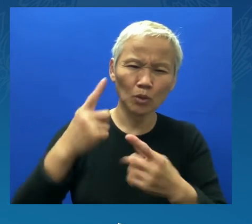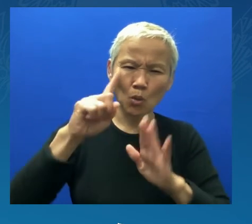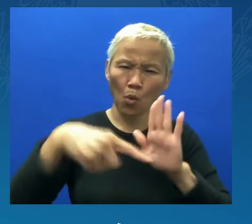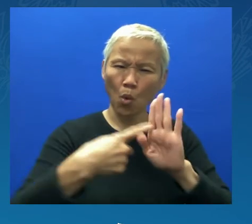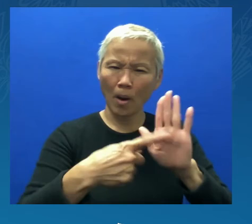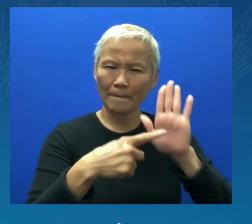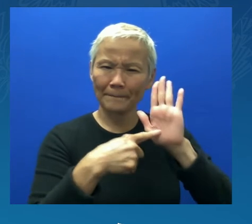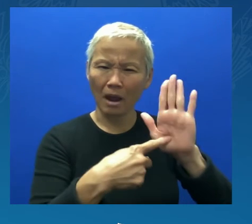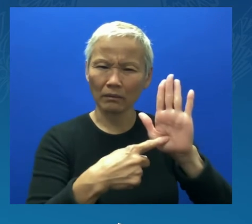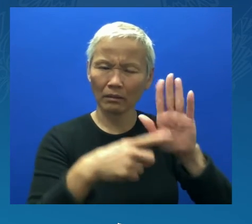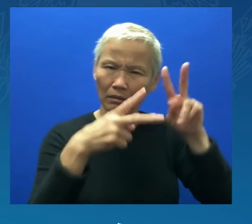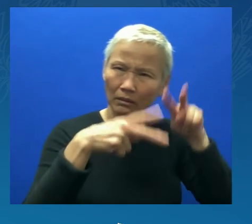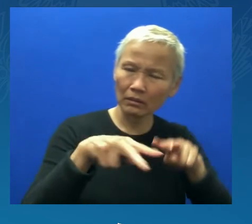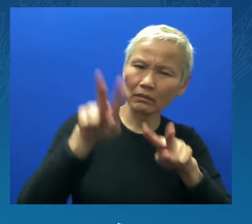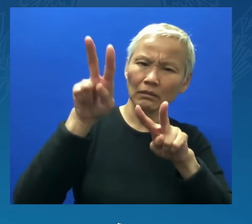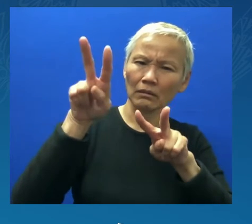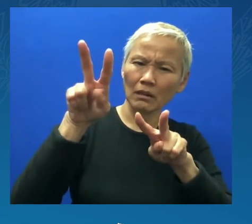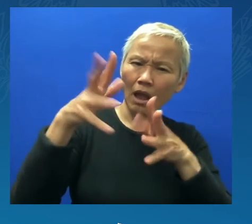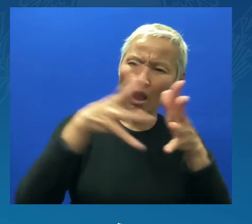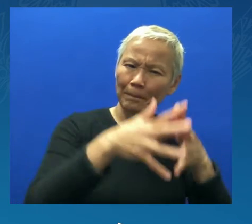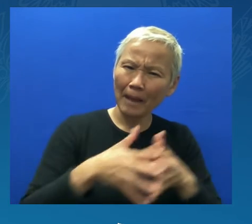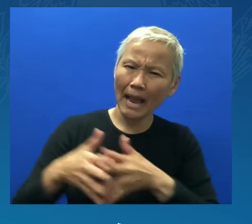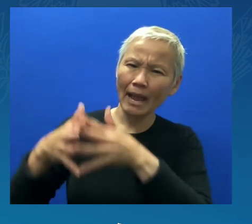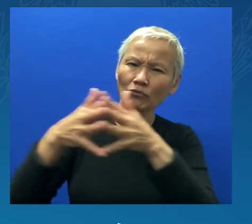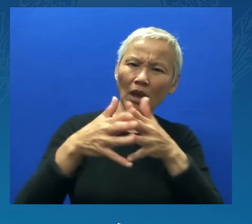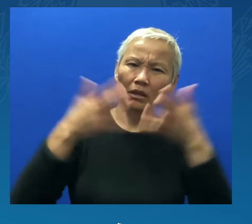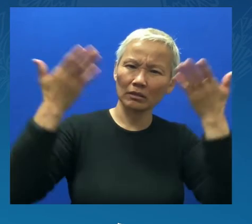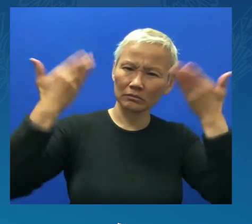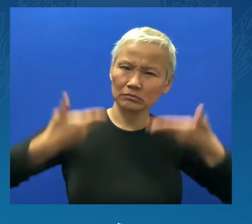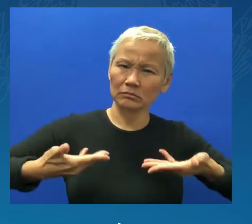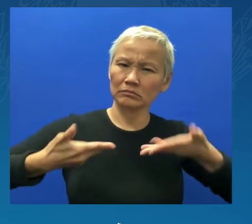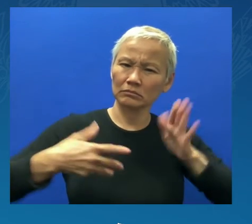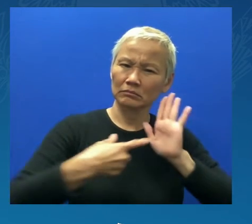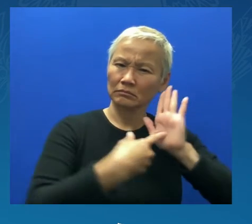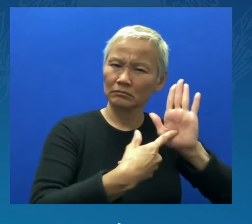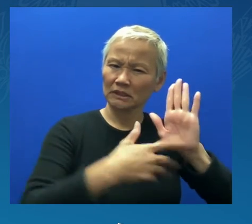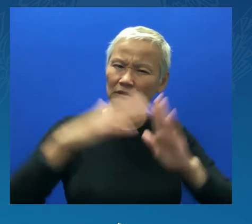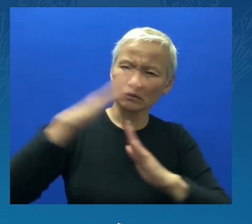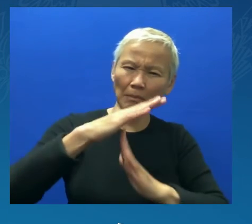representing the greatest democracy, flawed though it may be, in the world.